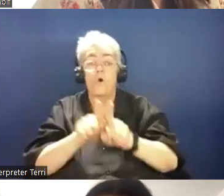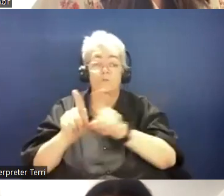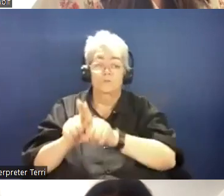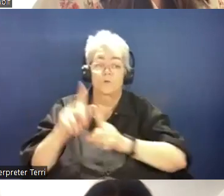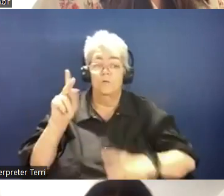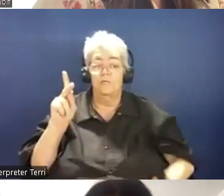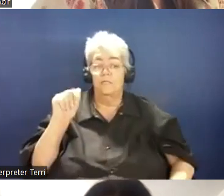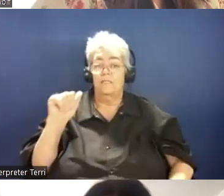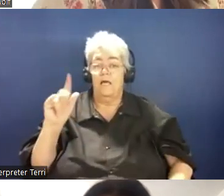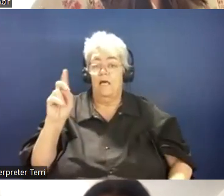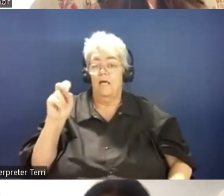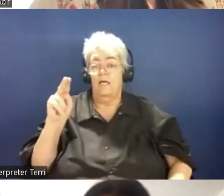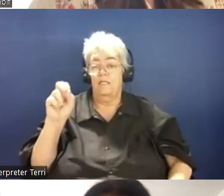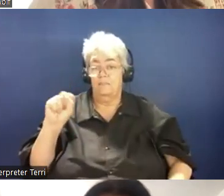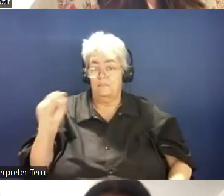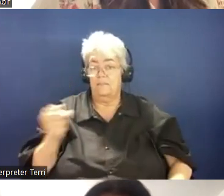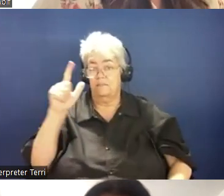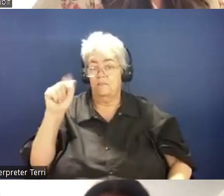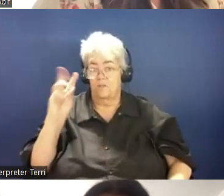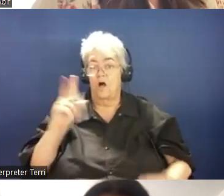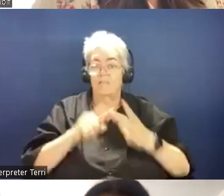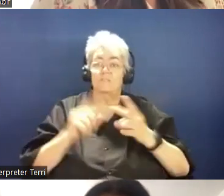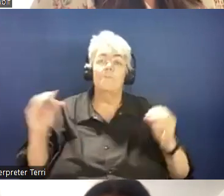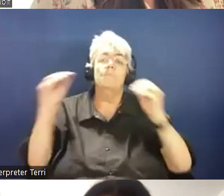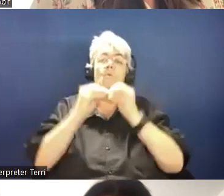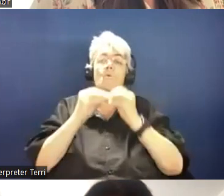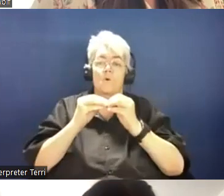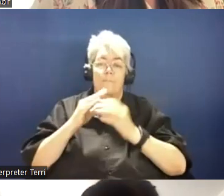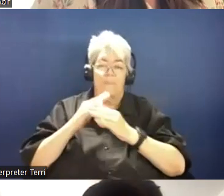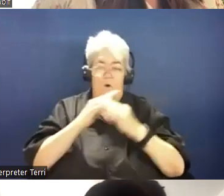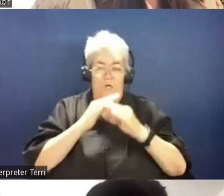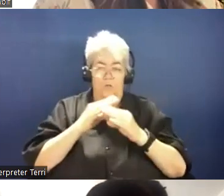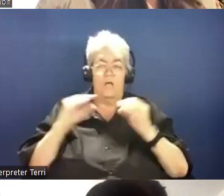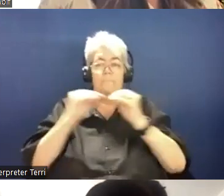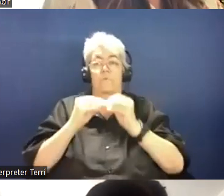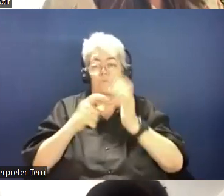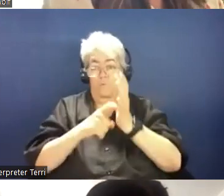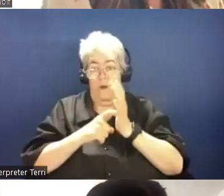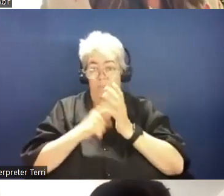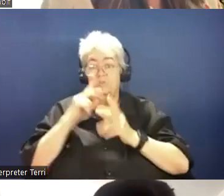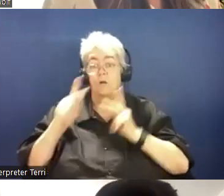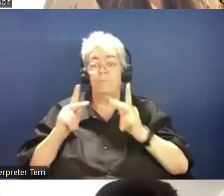put higher parameters barriers on those folx who are not judges who work with